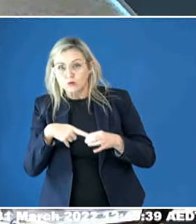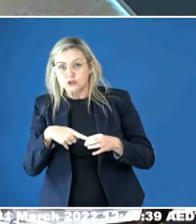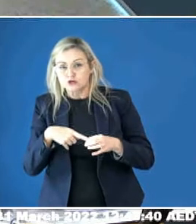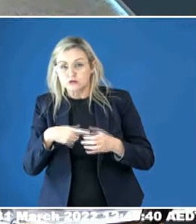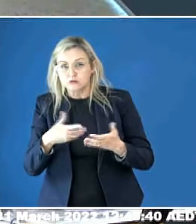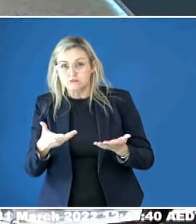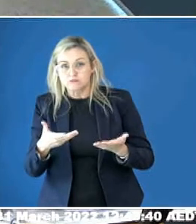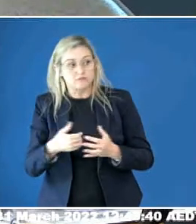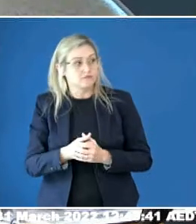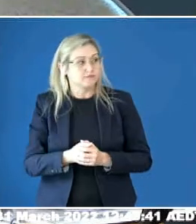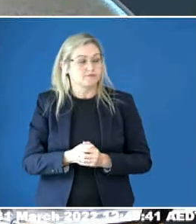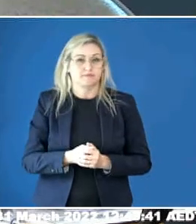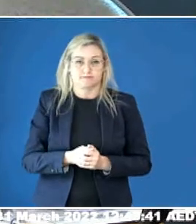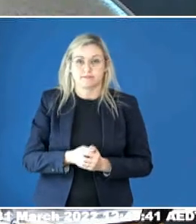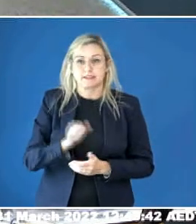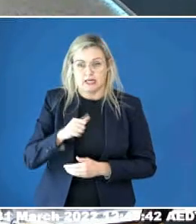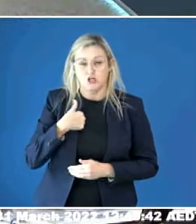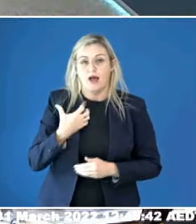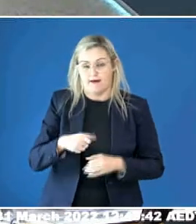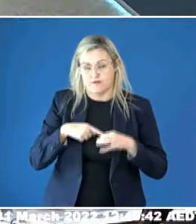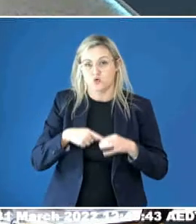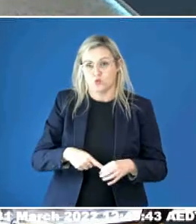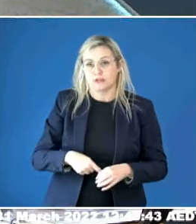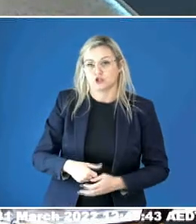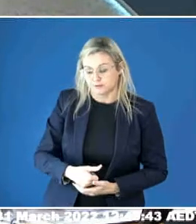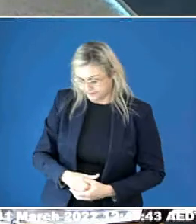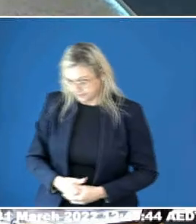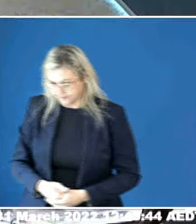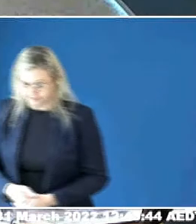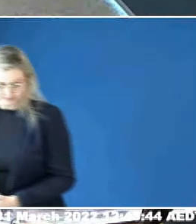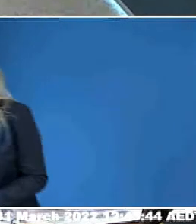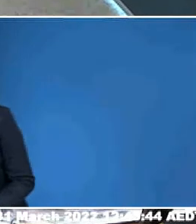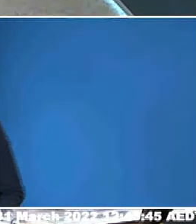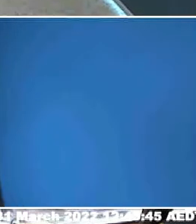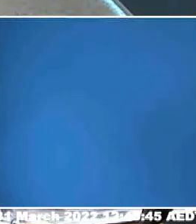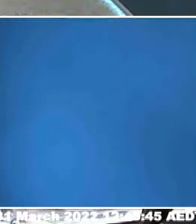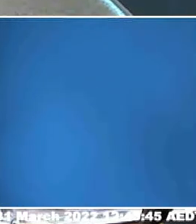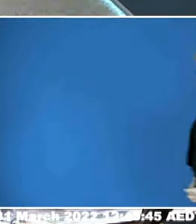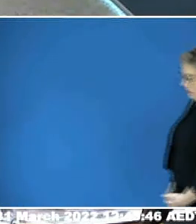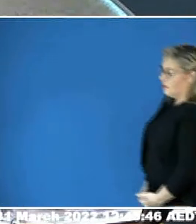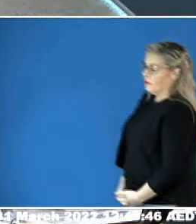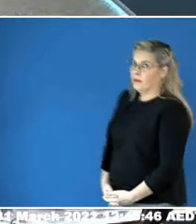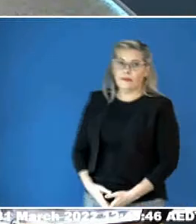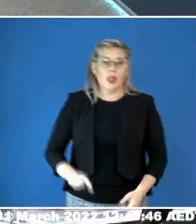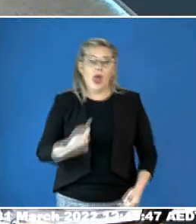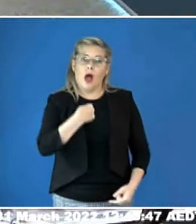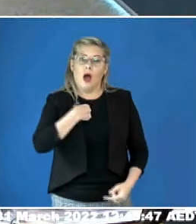I do, if I could be given leave to ask Ms Cumming about two matters -